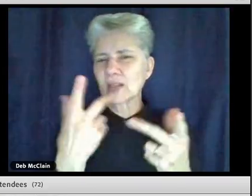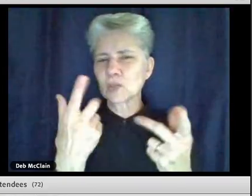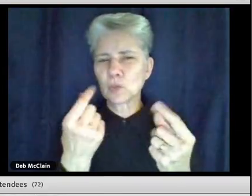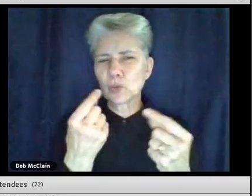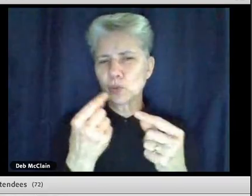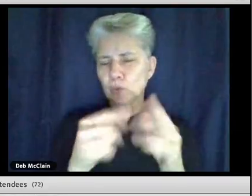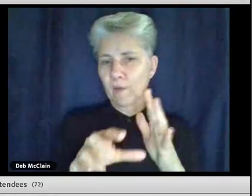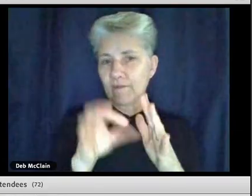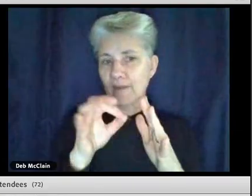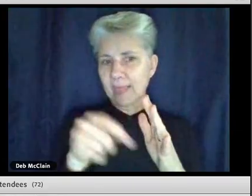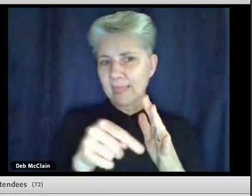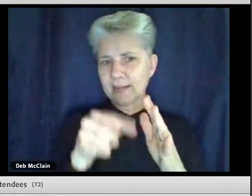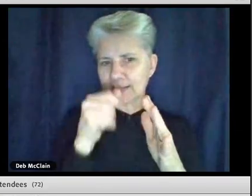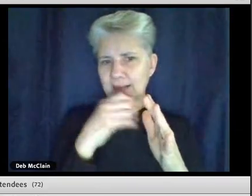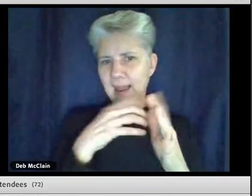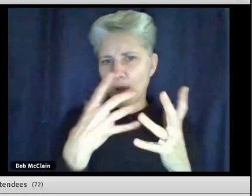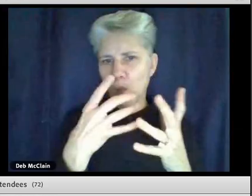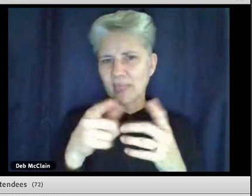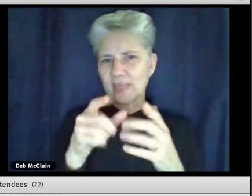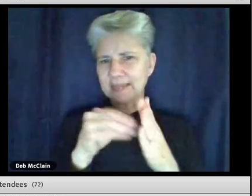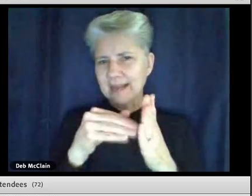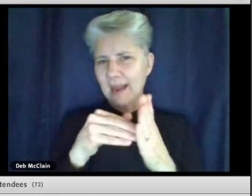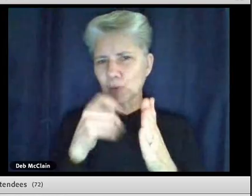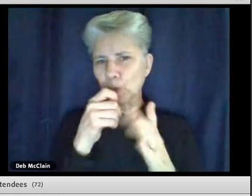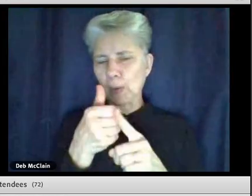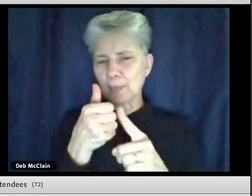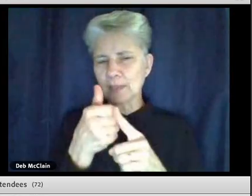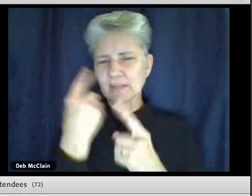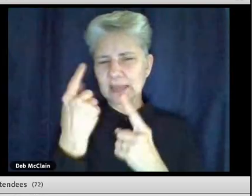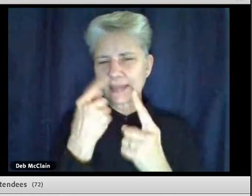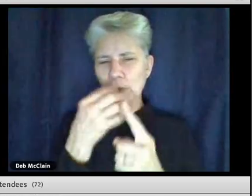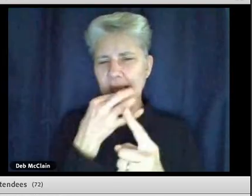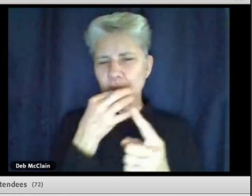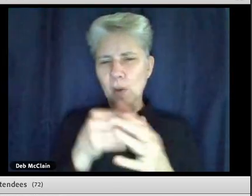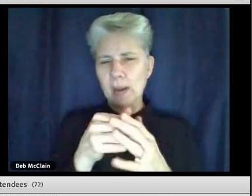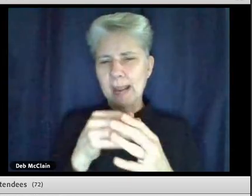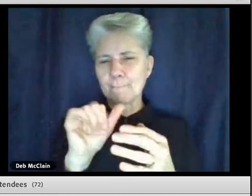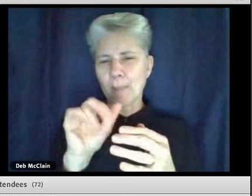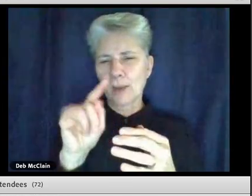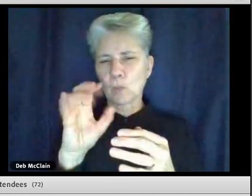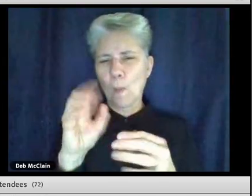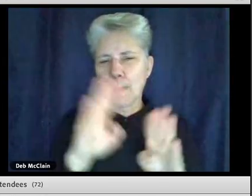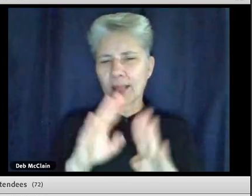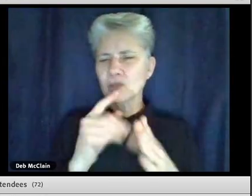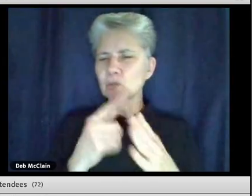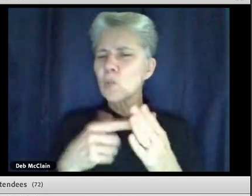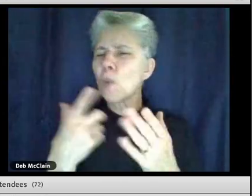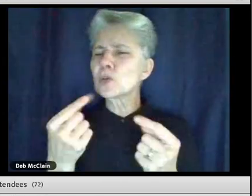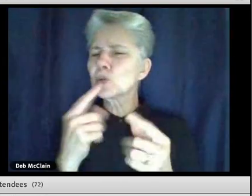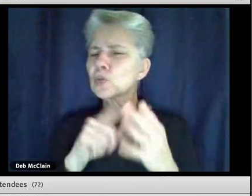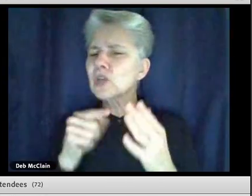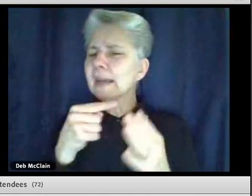So real quick, you know, what kind of things would you do to find this guy, this doctor who's considered